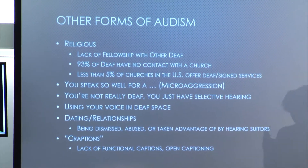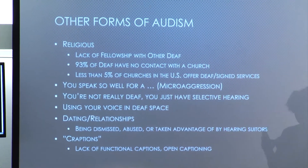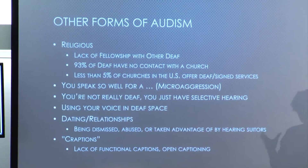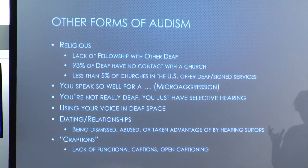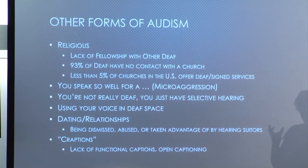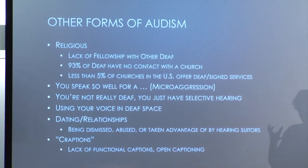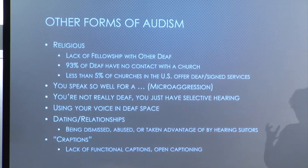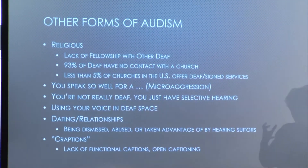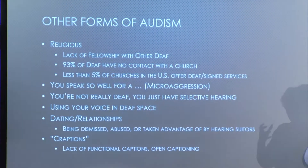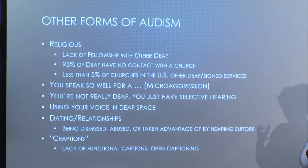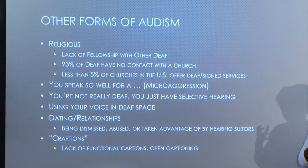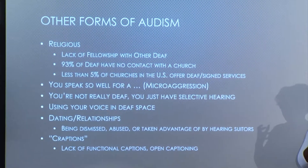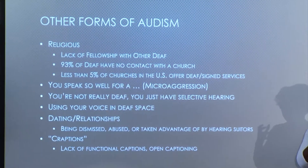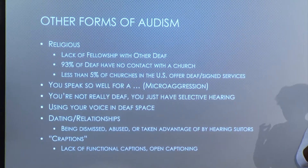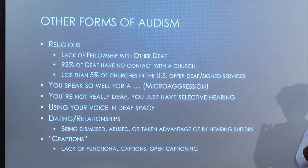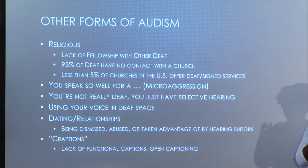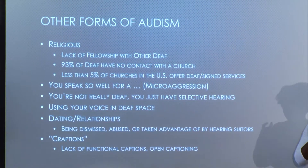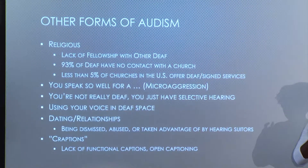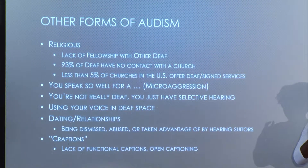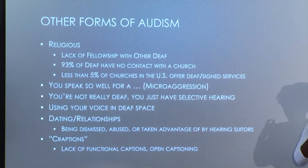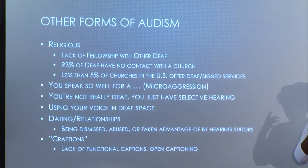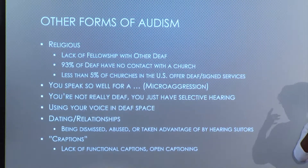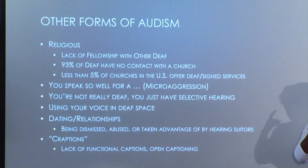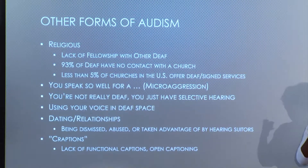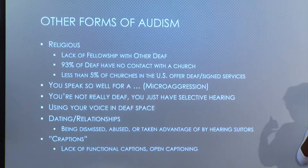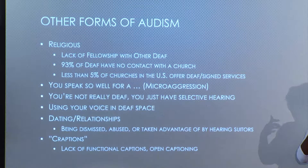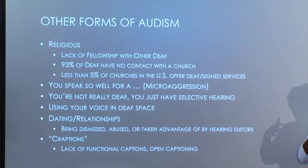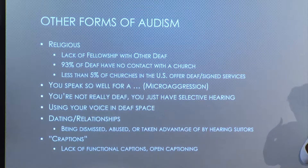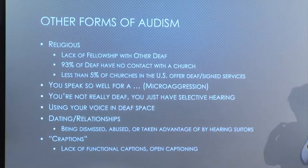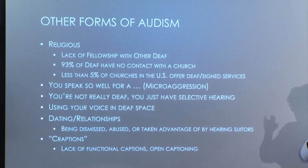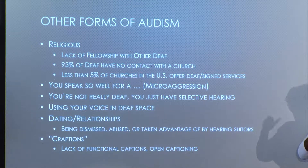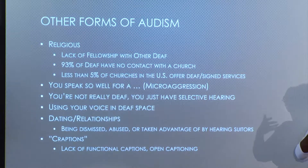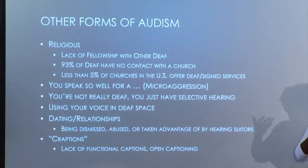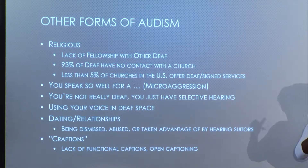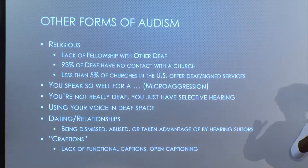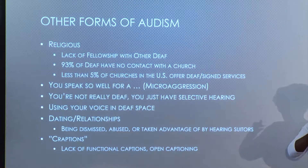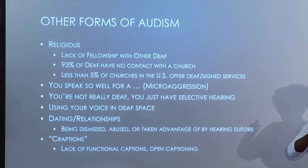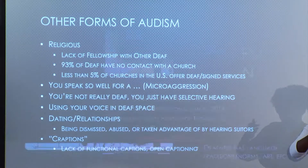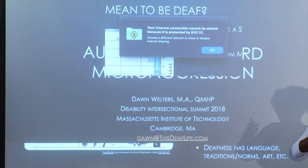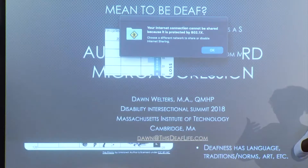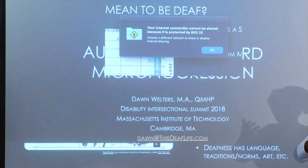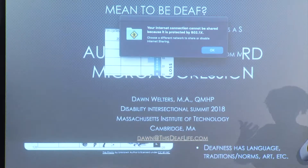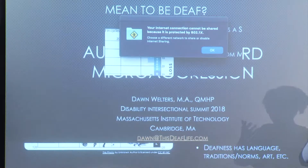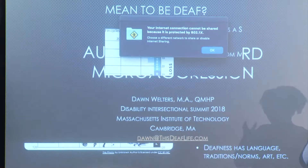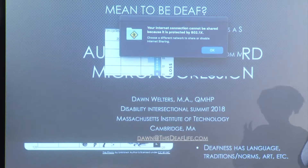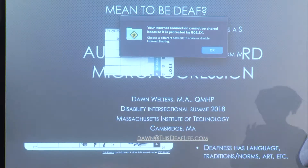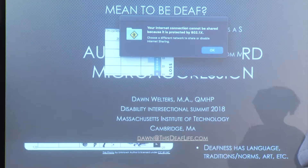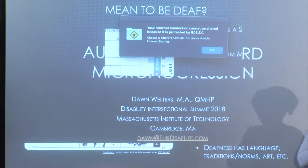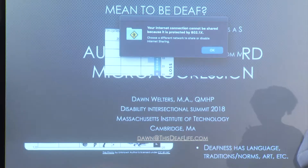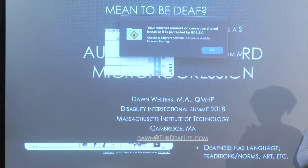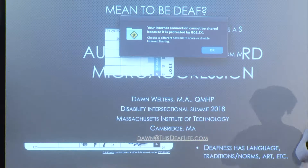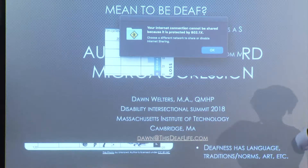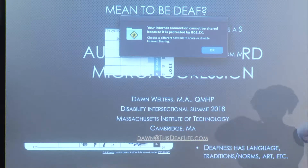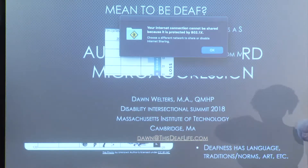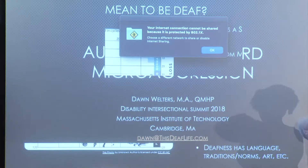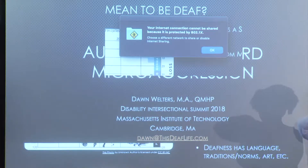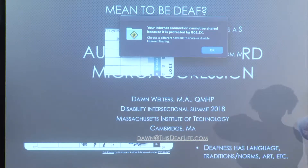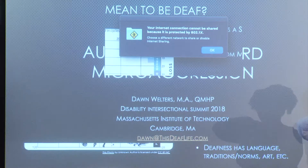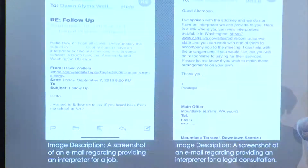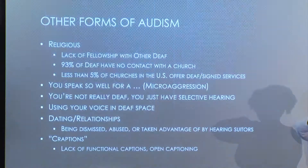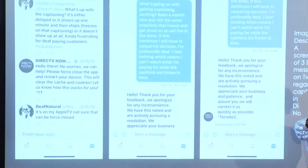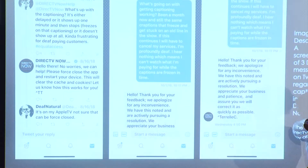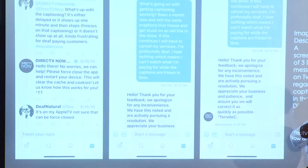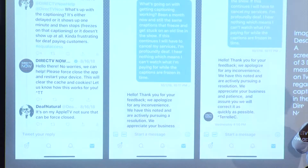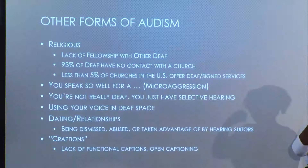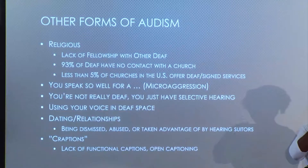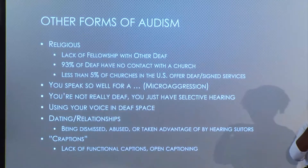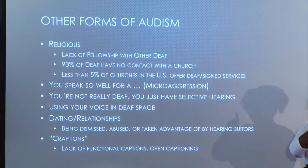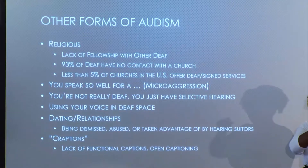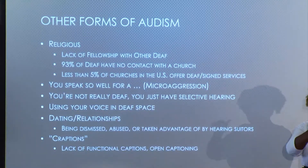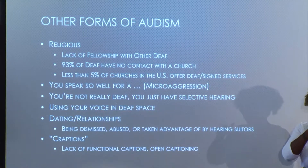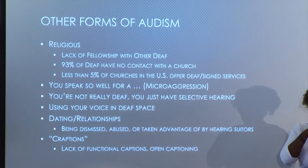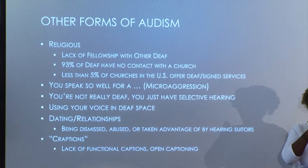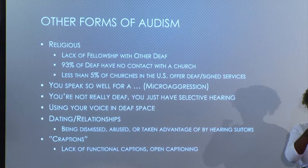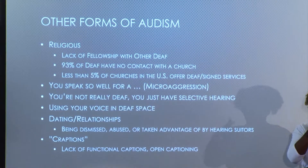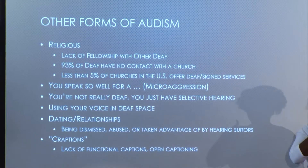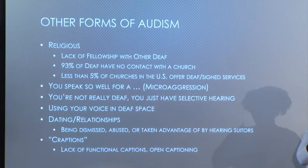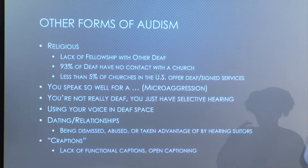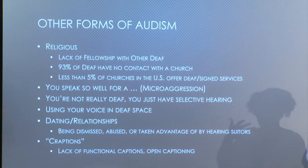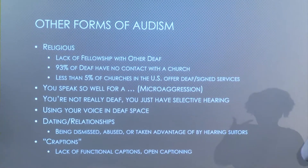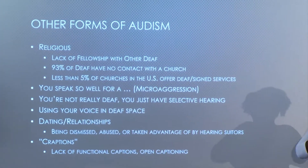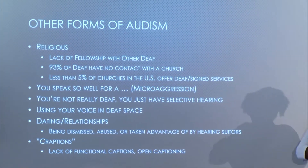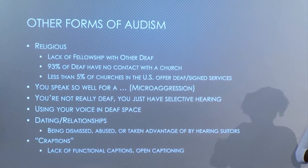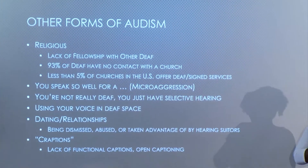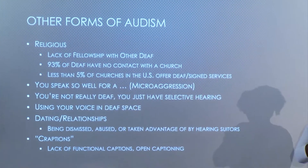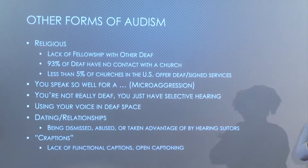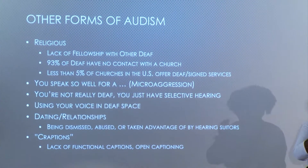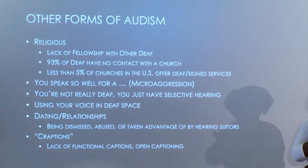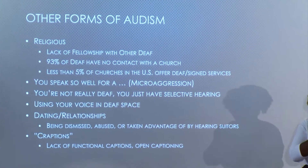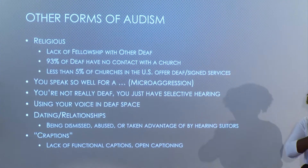Oftentimes, hearing people don't want to spend a lot of time